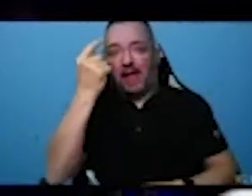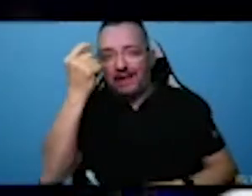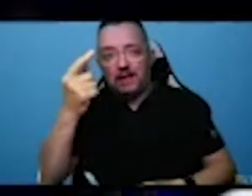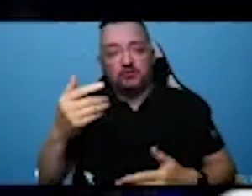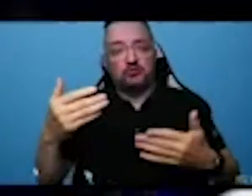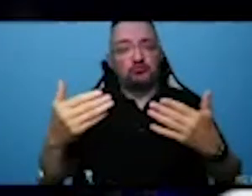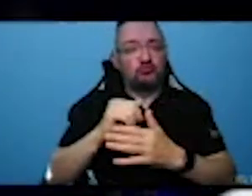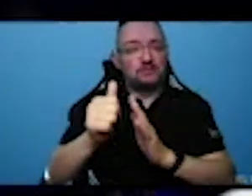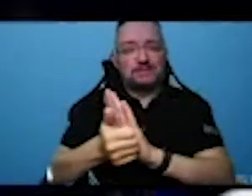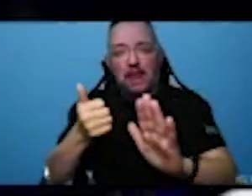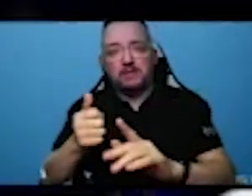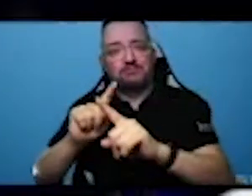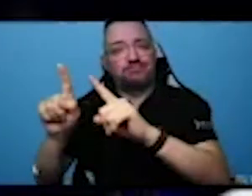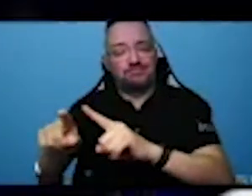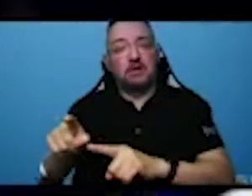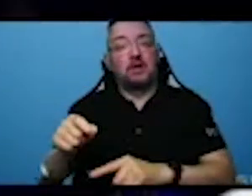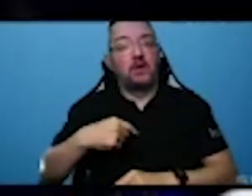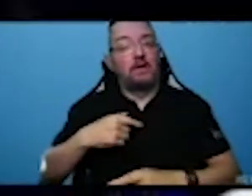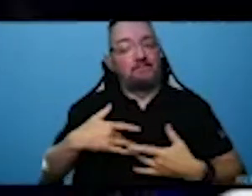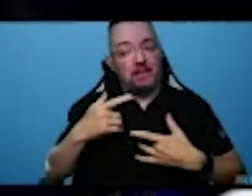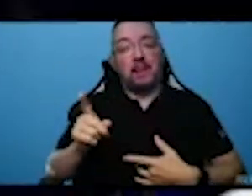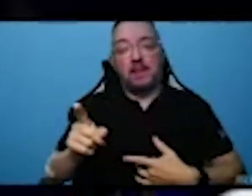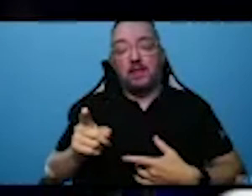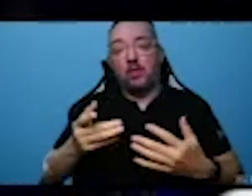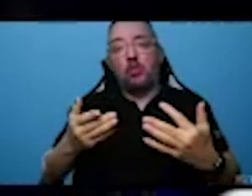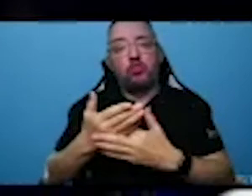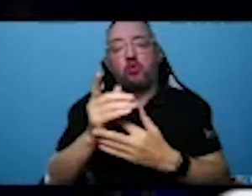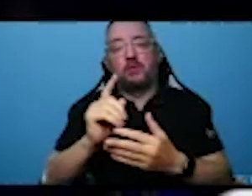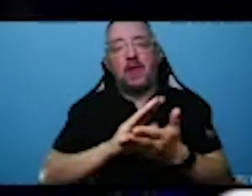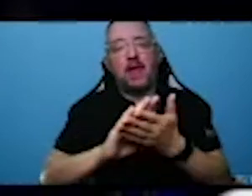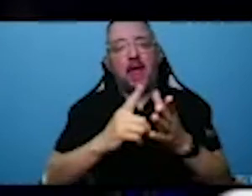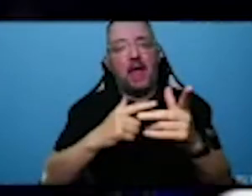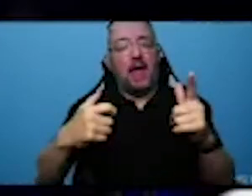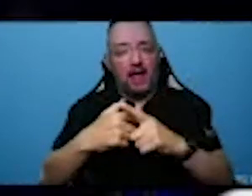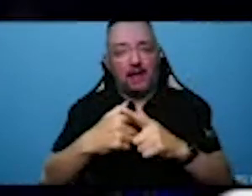that it was through the Hack that Talat mentioned, or whether the conversation